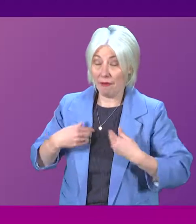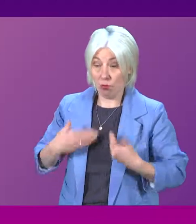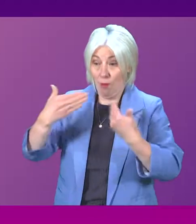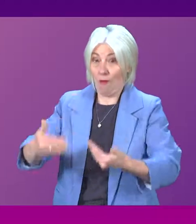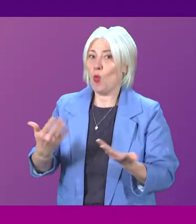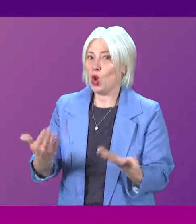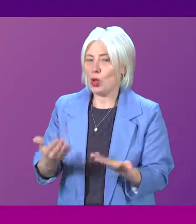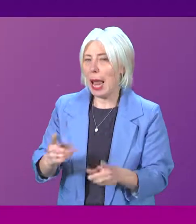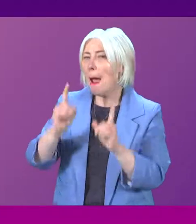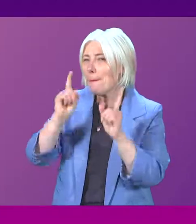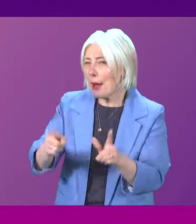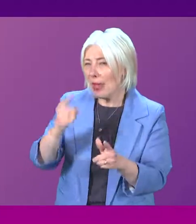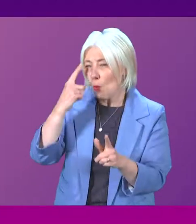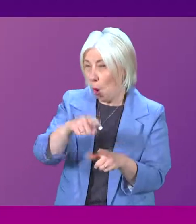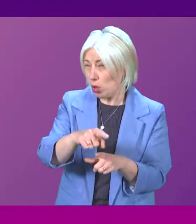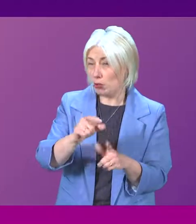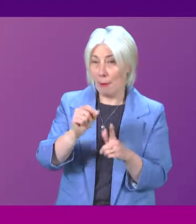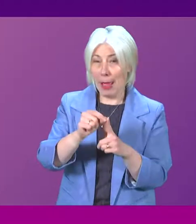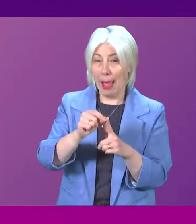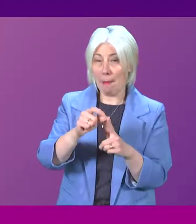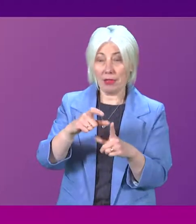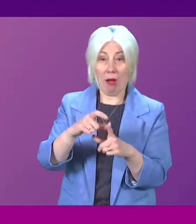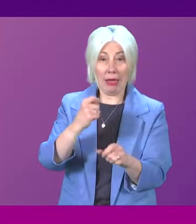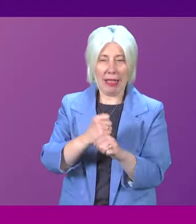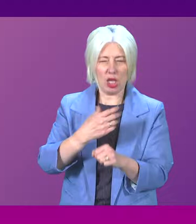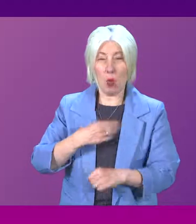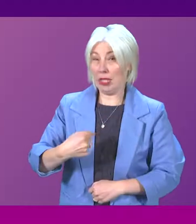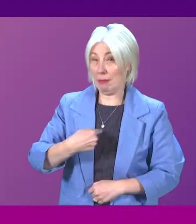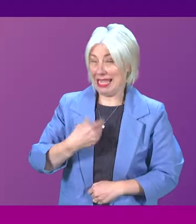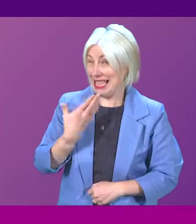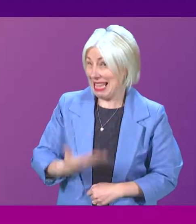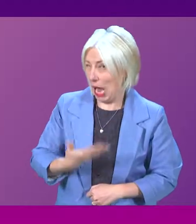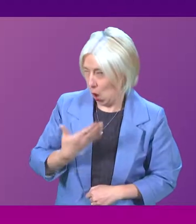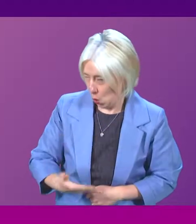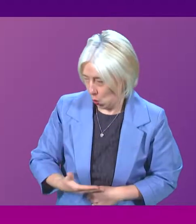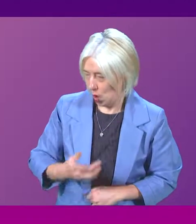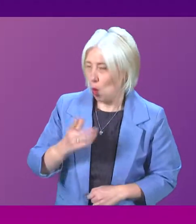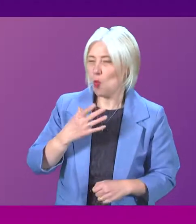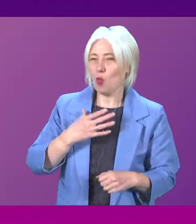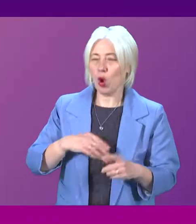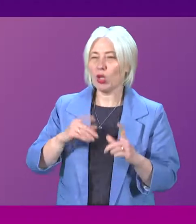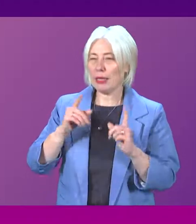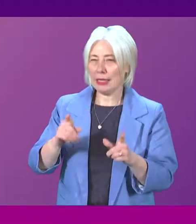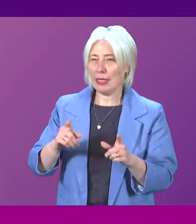What she invites me to do now is to prescribe—to a degree that was not envisaged in the Inquiries